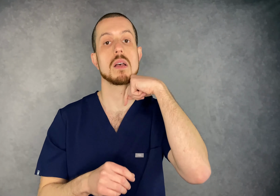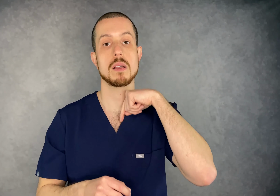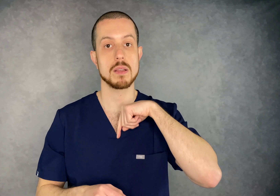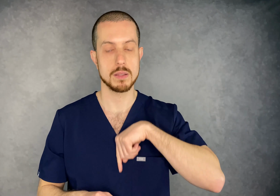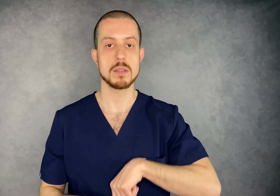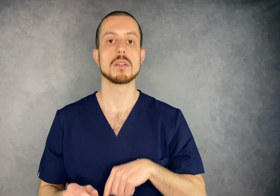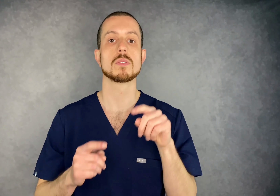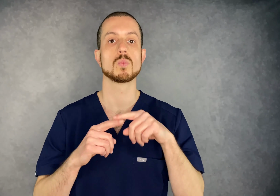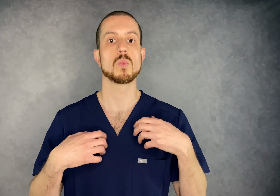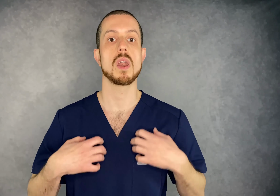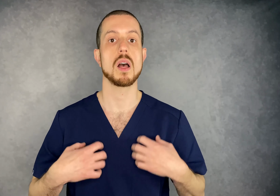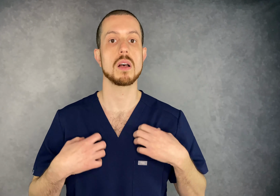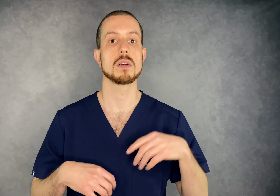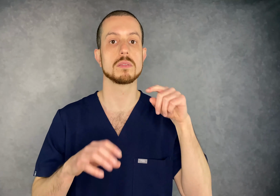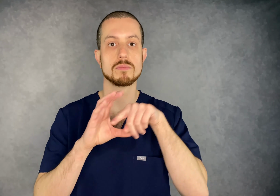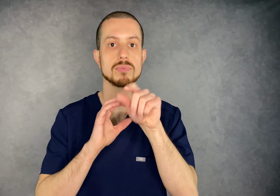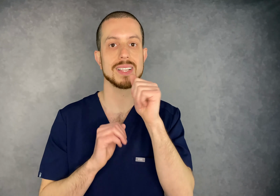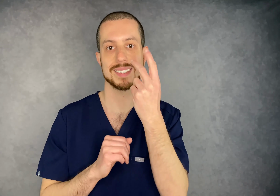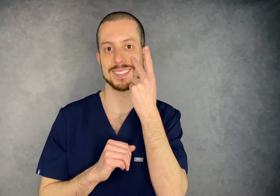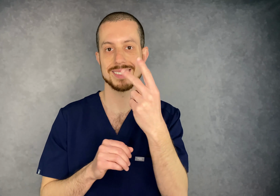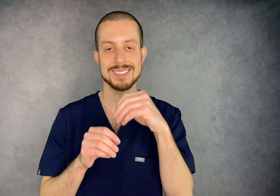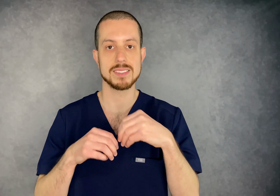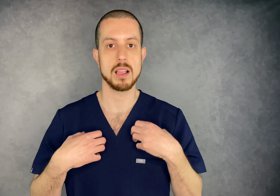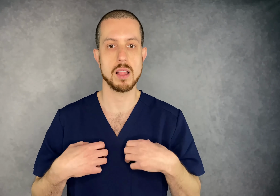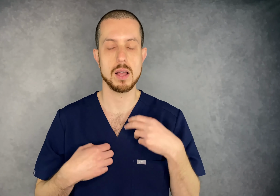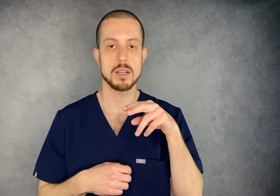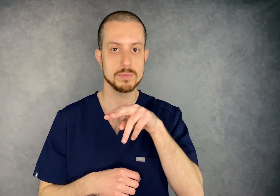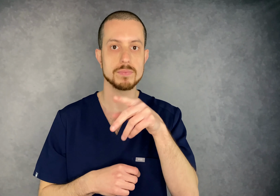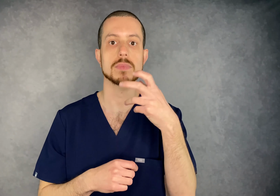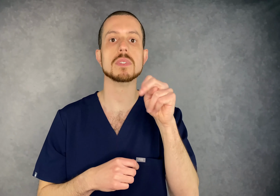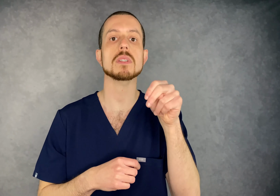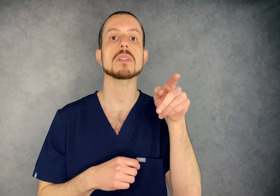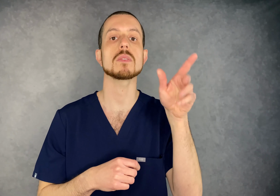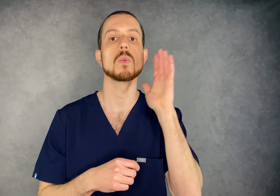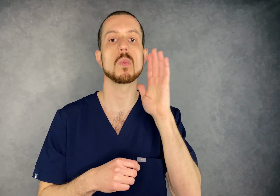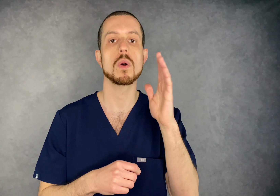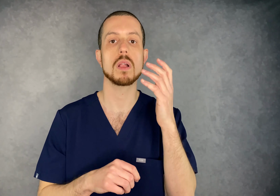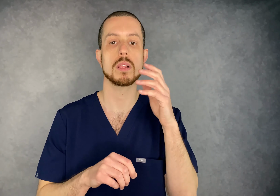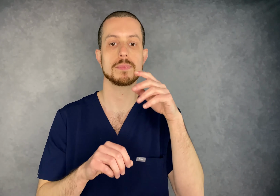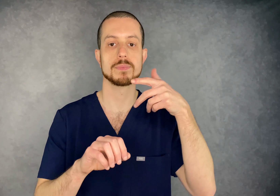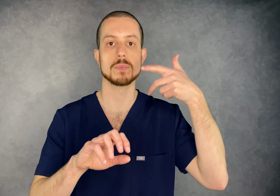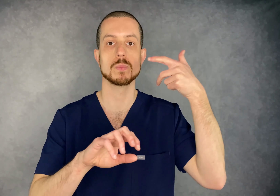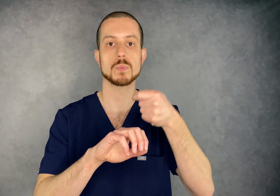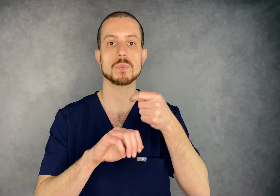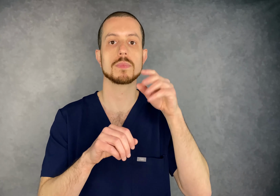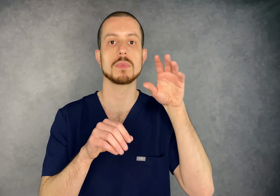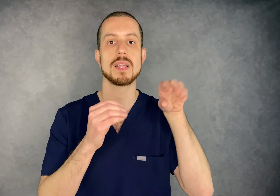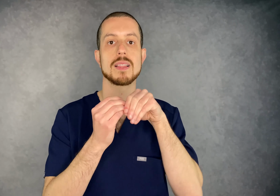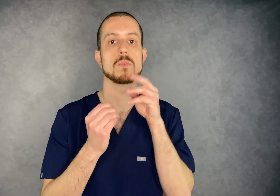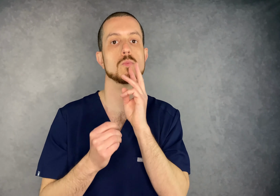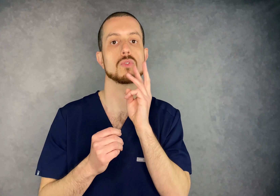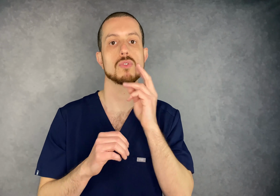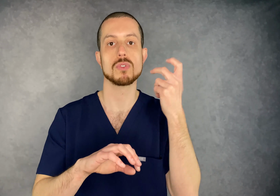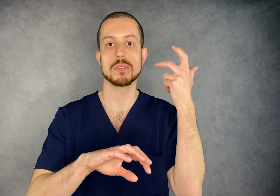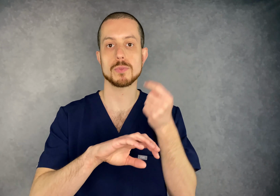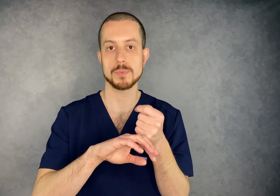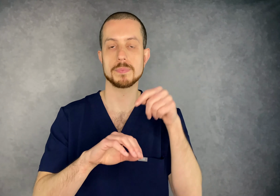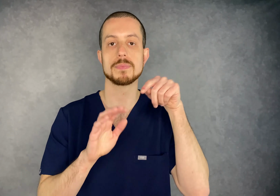to the lungs so you can see inside the lungs. Then water is injected in an attached tube